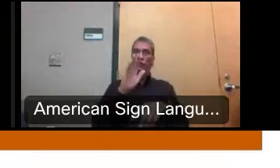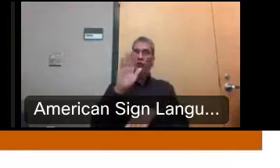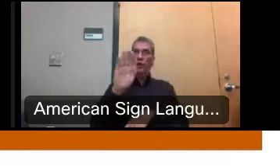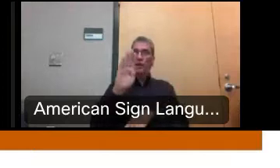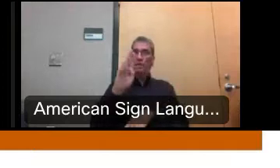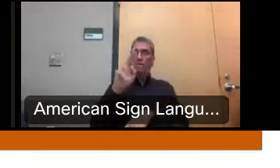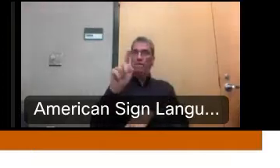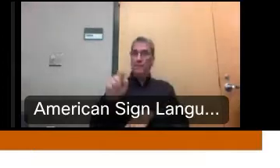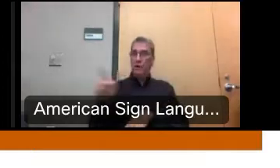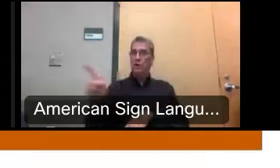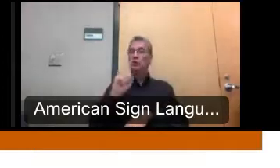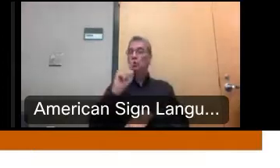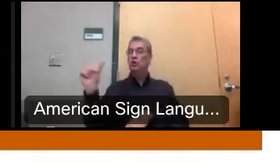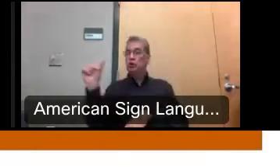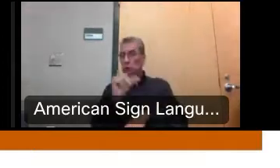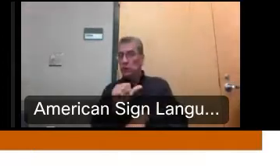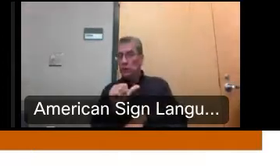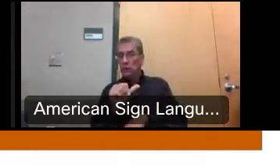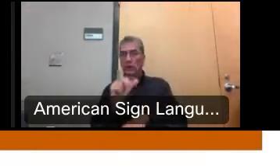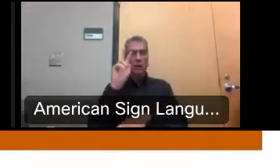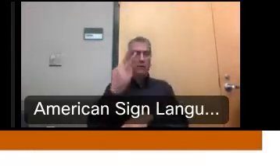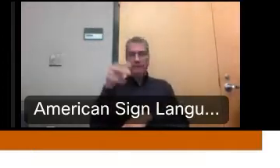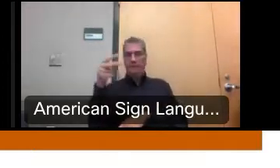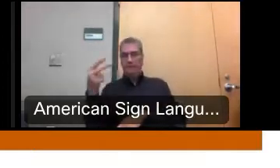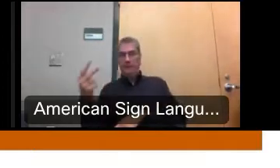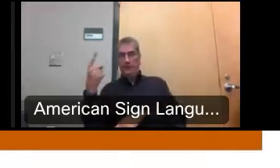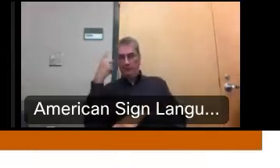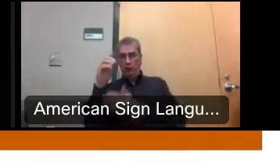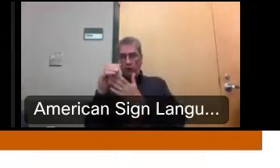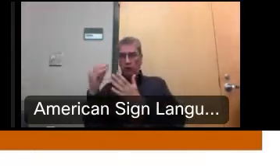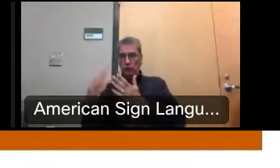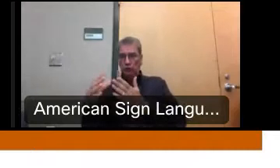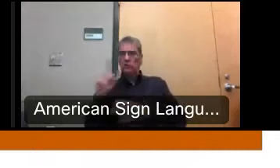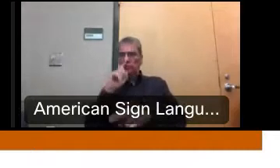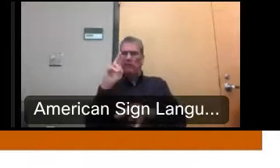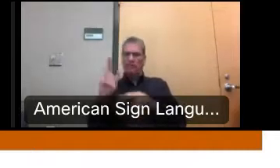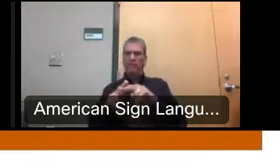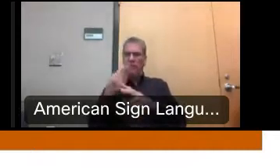totally drunk. It flipped it for the students. This was like, unintentional but good. We